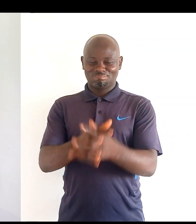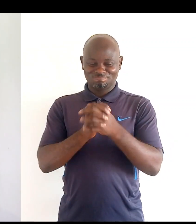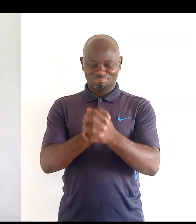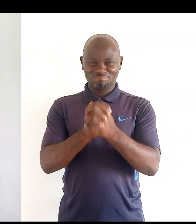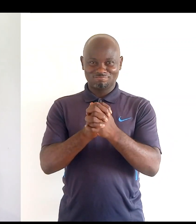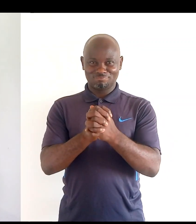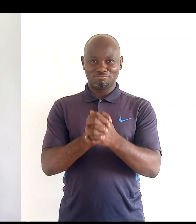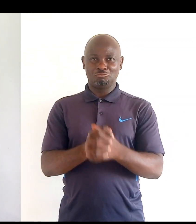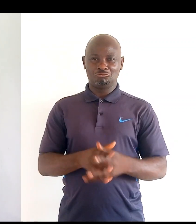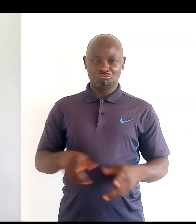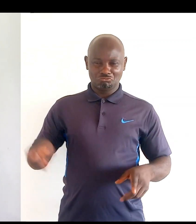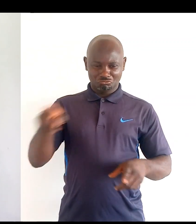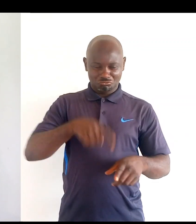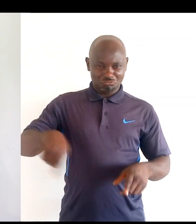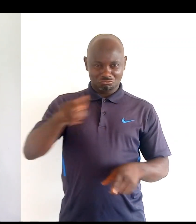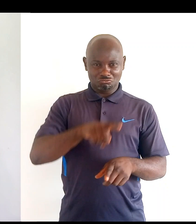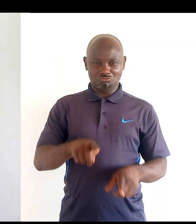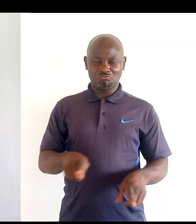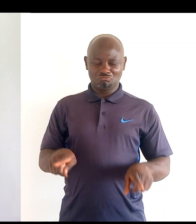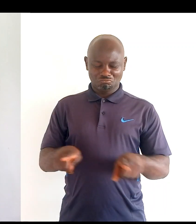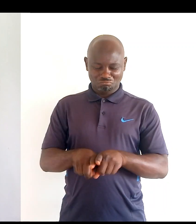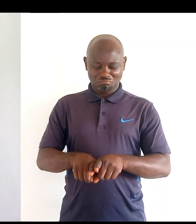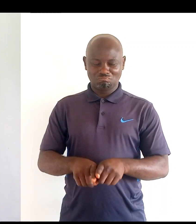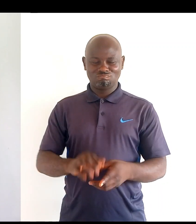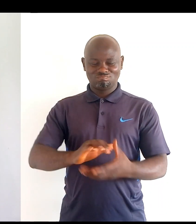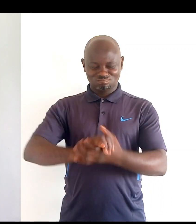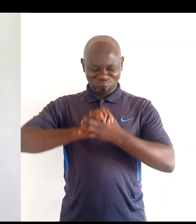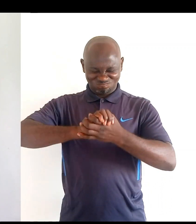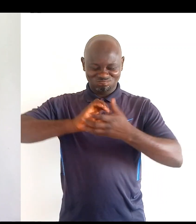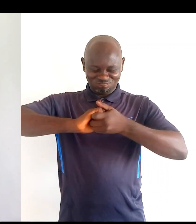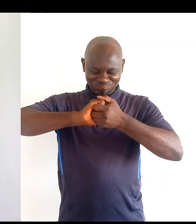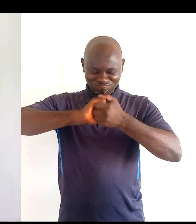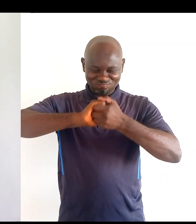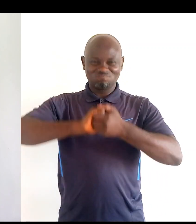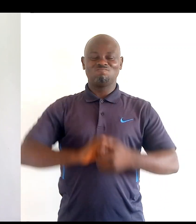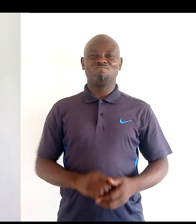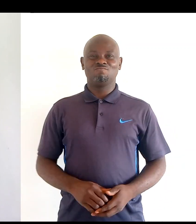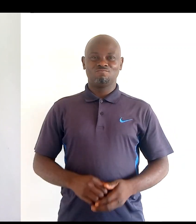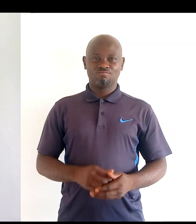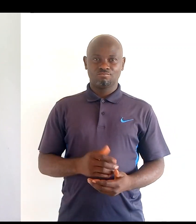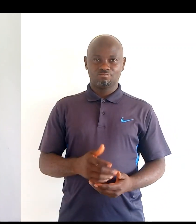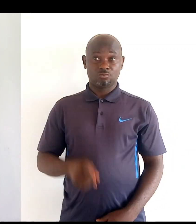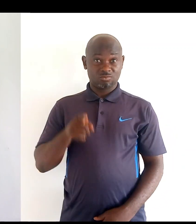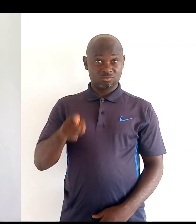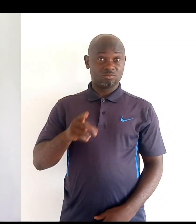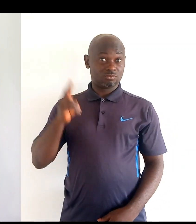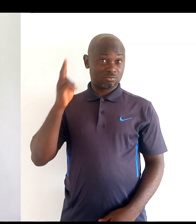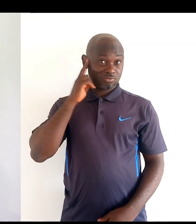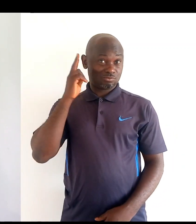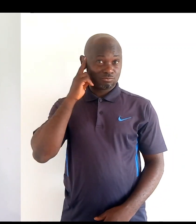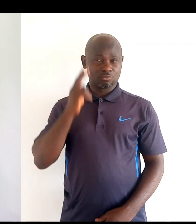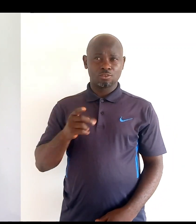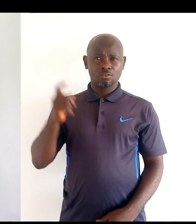in indigenous deaf communities. If a new language happens to be the preferred by the deaf community,